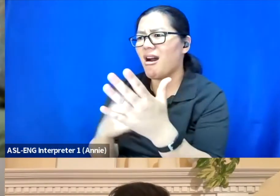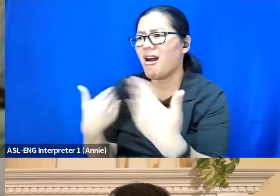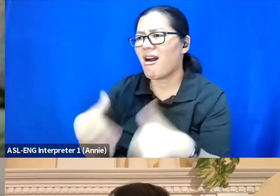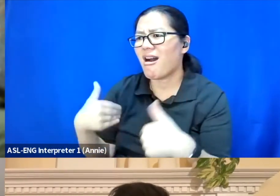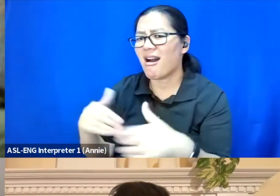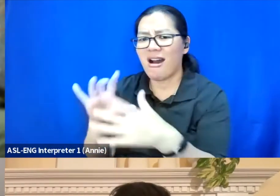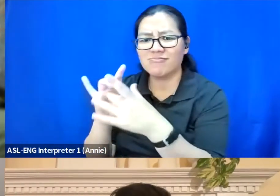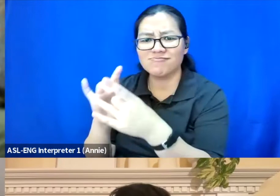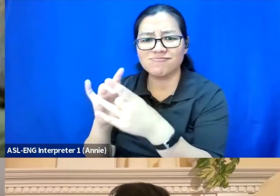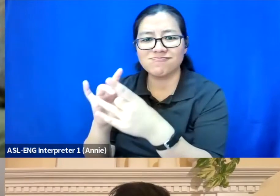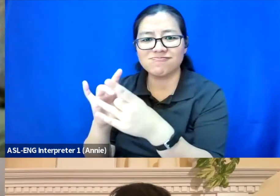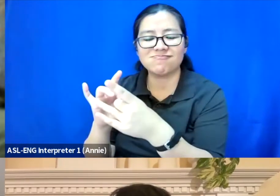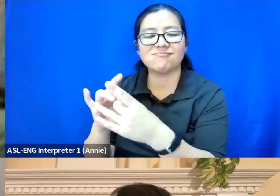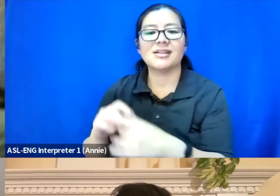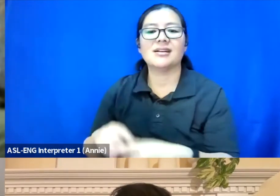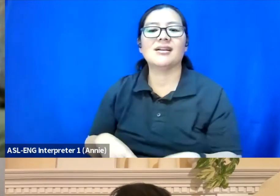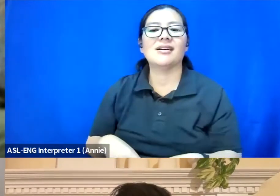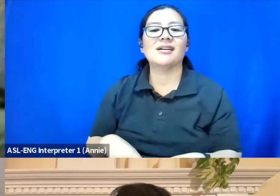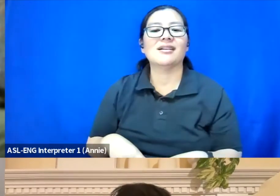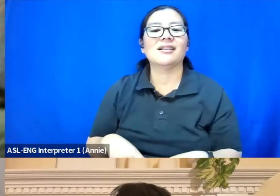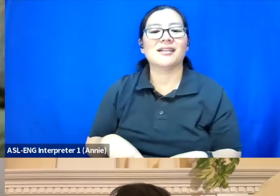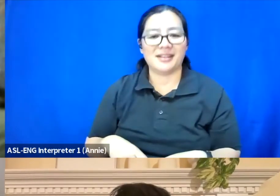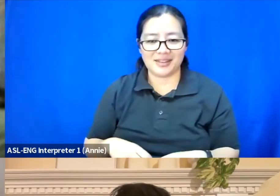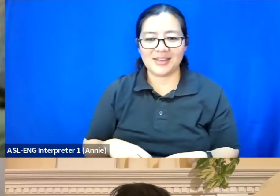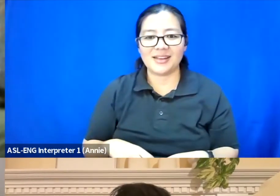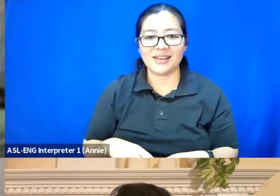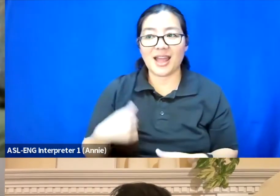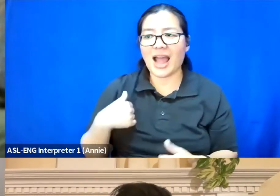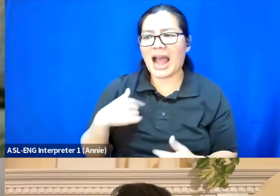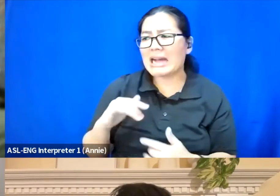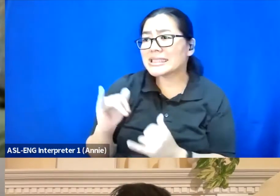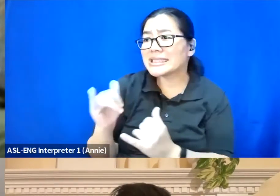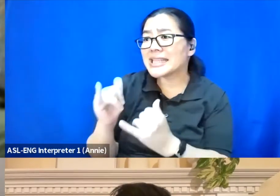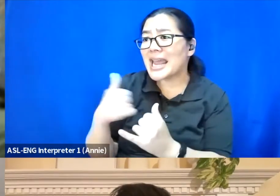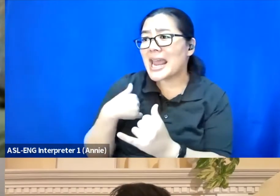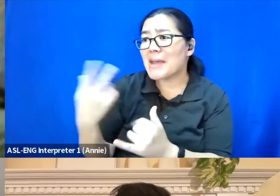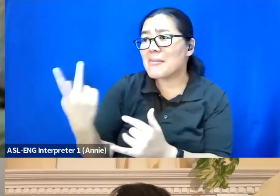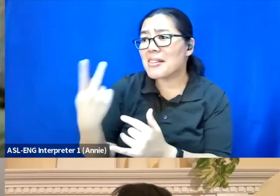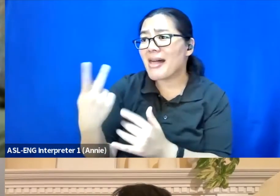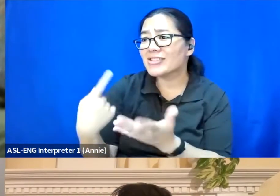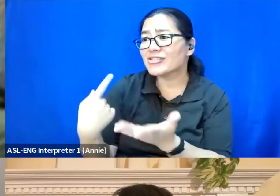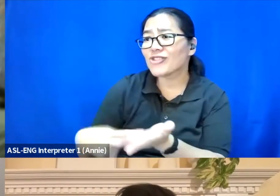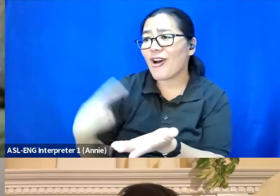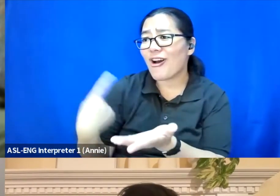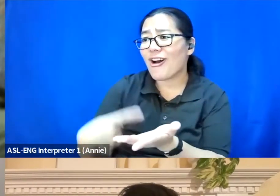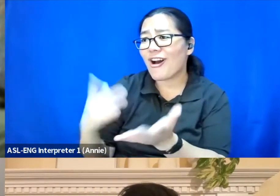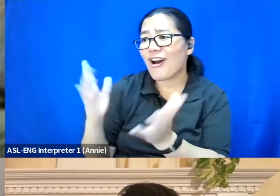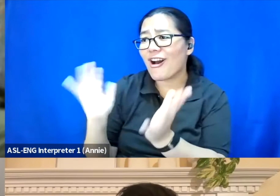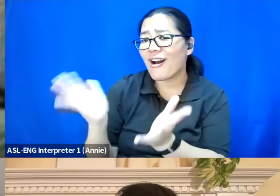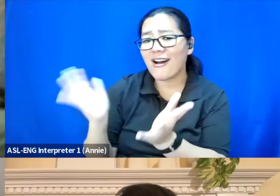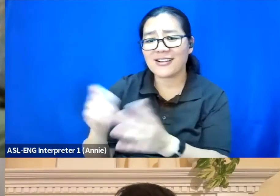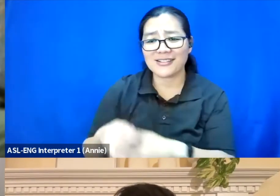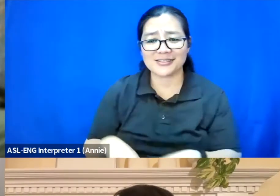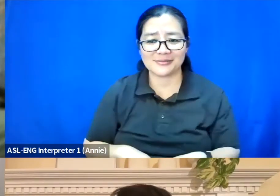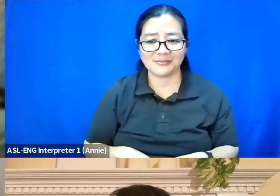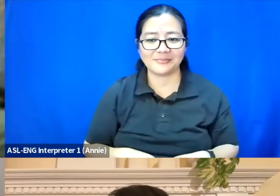So when I was first diagnosed with complex PTSD, I didn't know anyone else with c-PTSD.